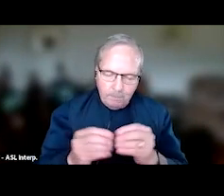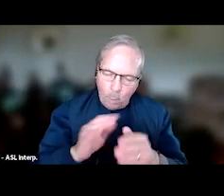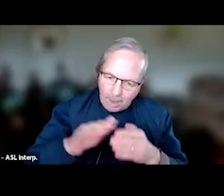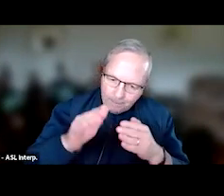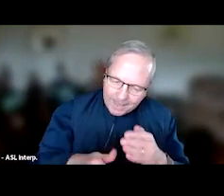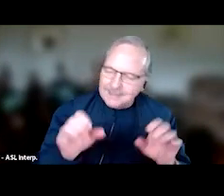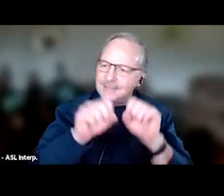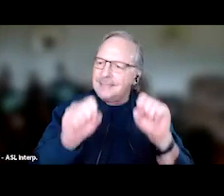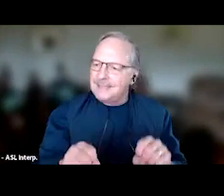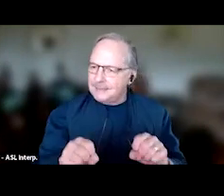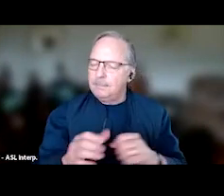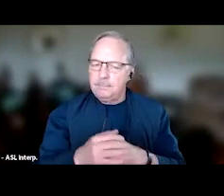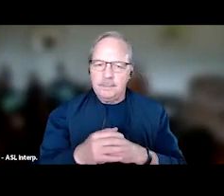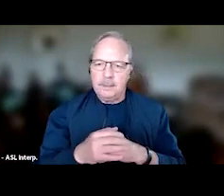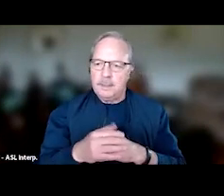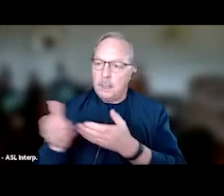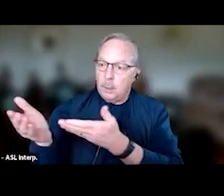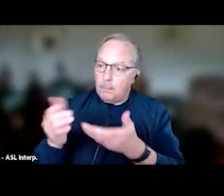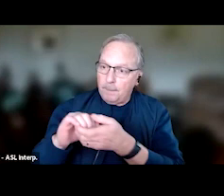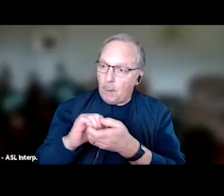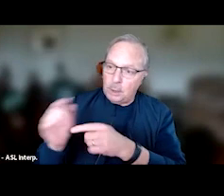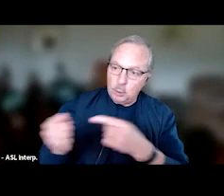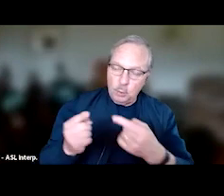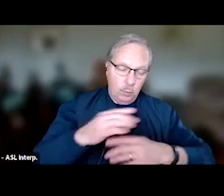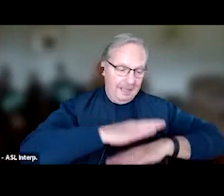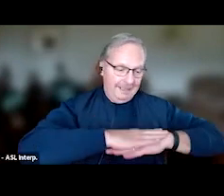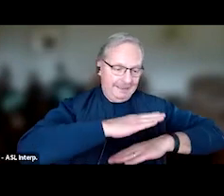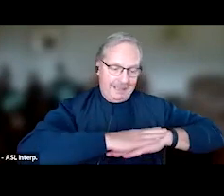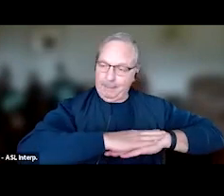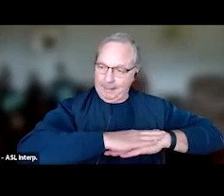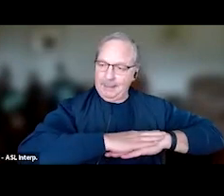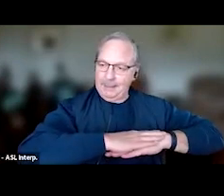to bring partners to the table. And so we encourage you all